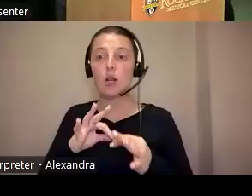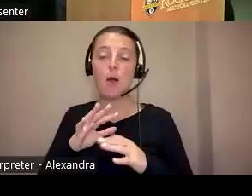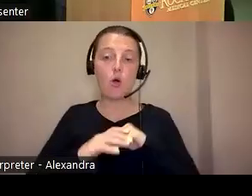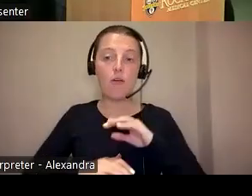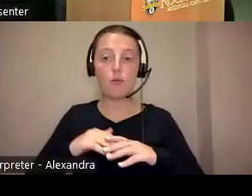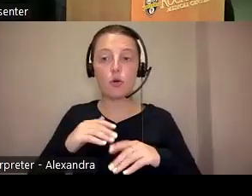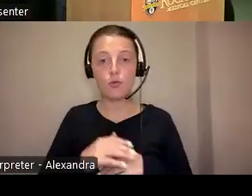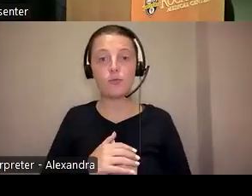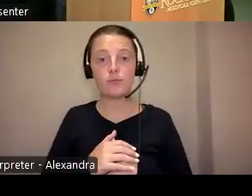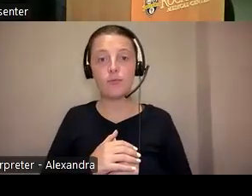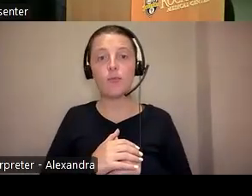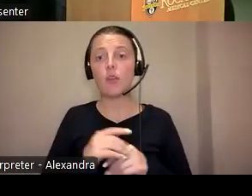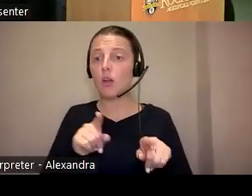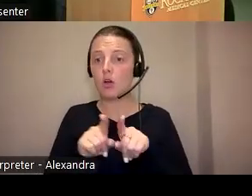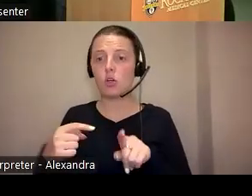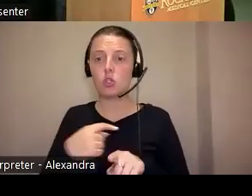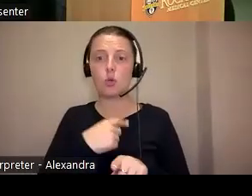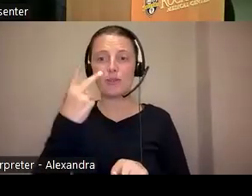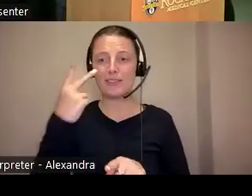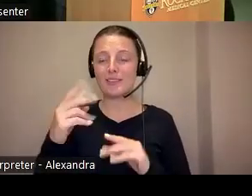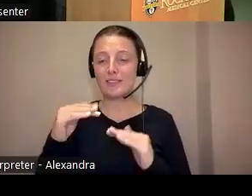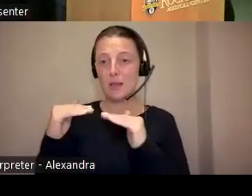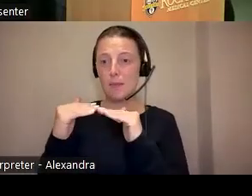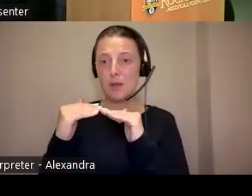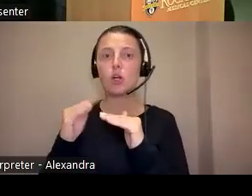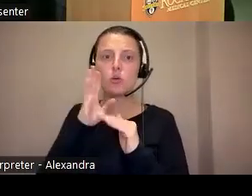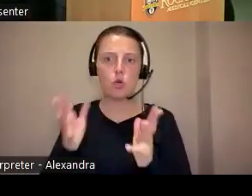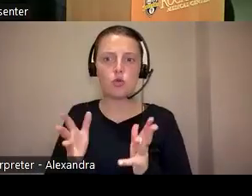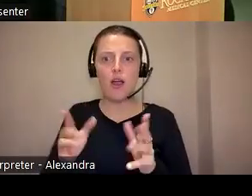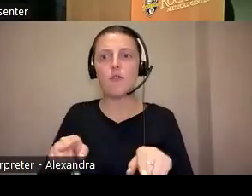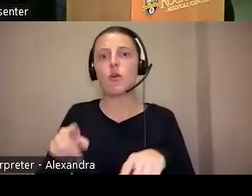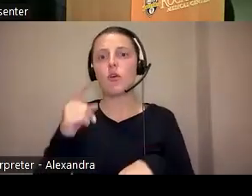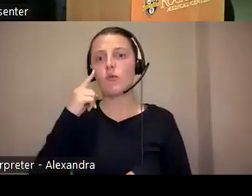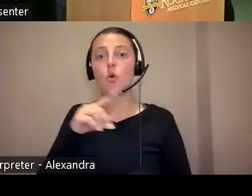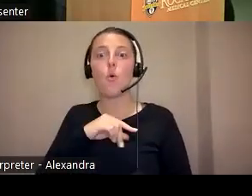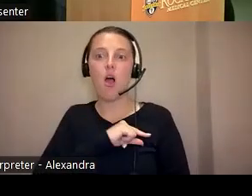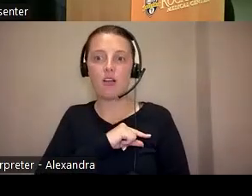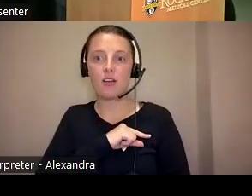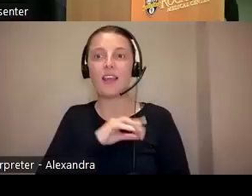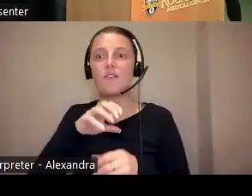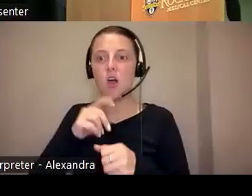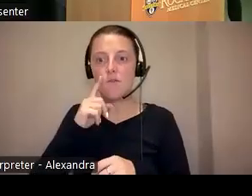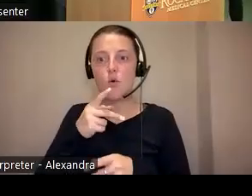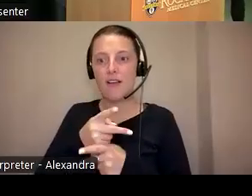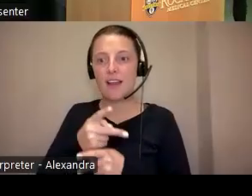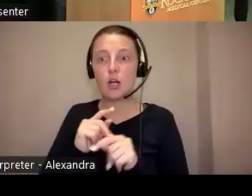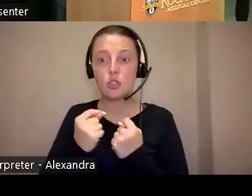peers are drivers of quality as part of the care team. importantly right we see in comparing our